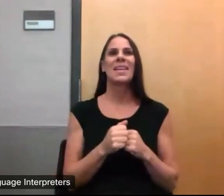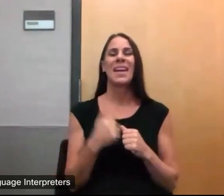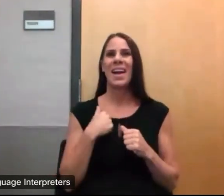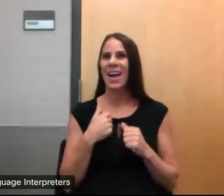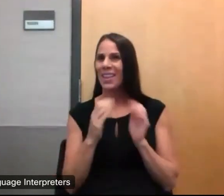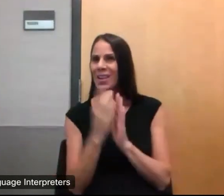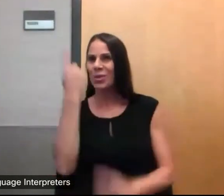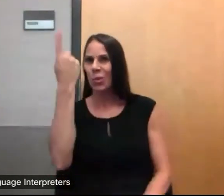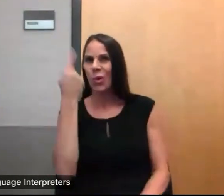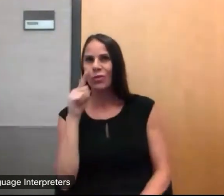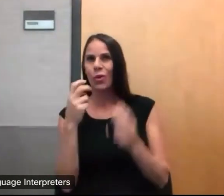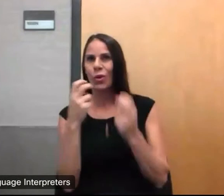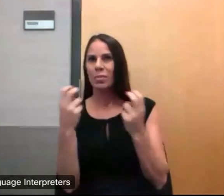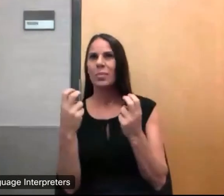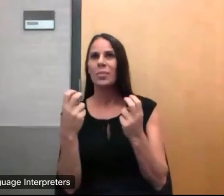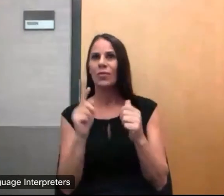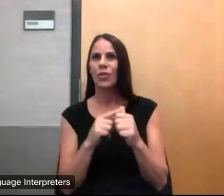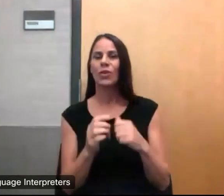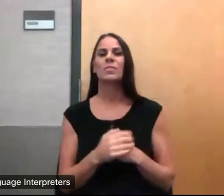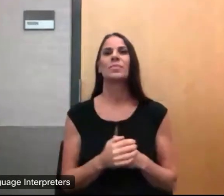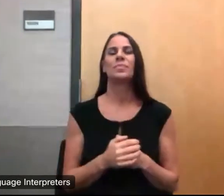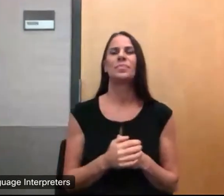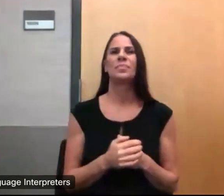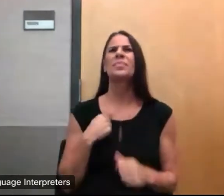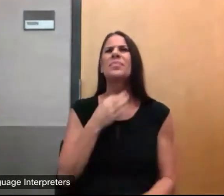the panel. 1st. I'm just curious as, you know, you guys discuss